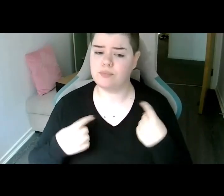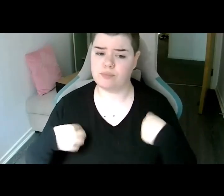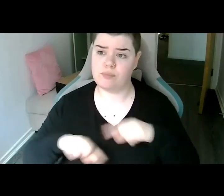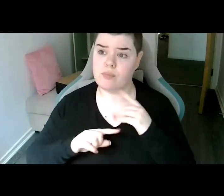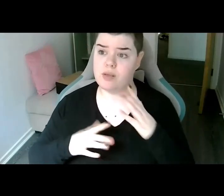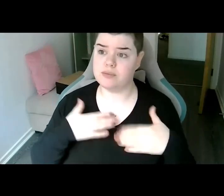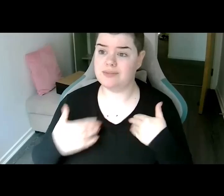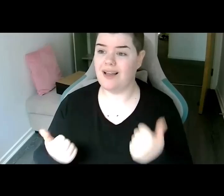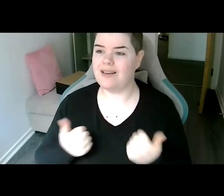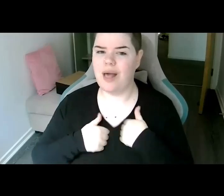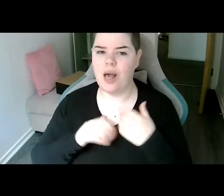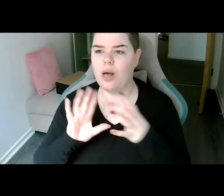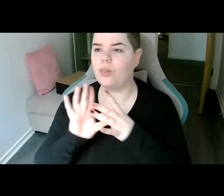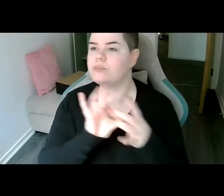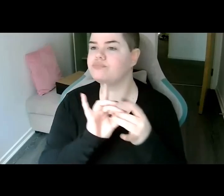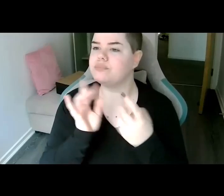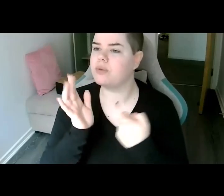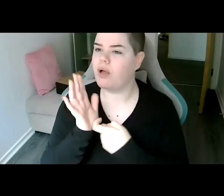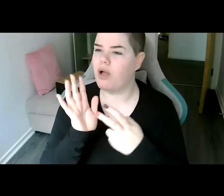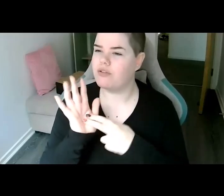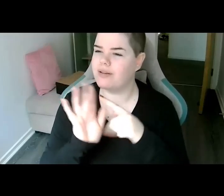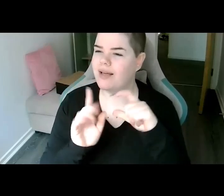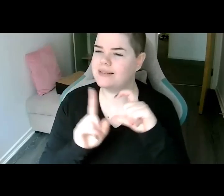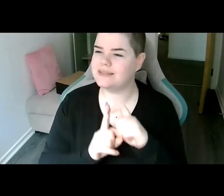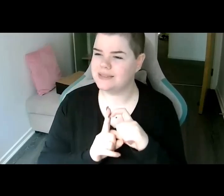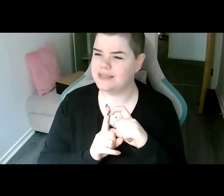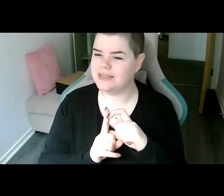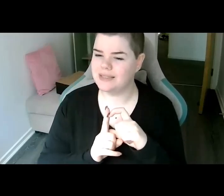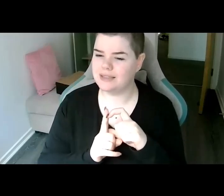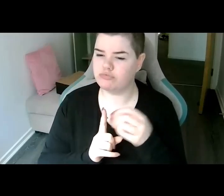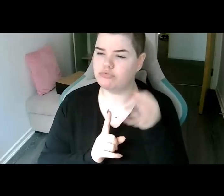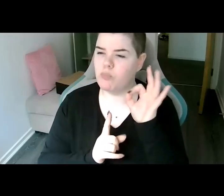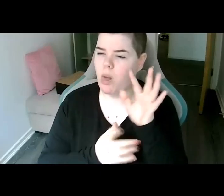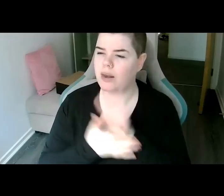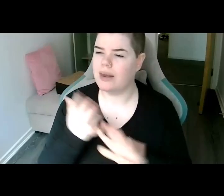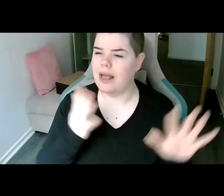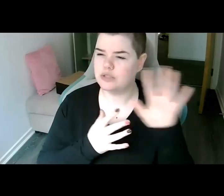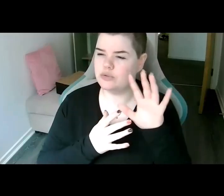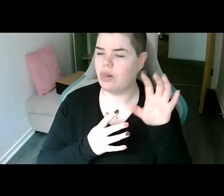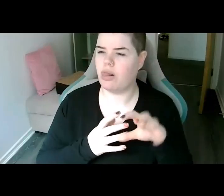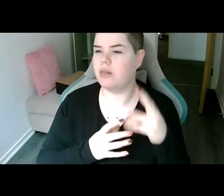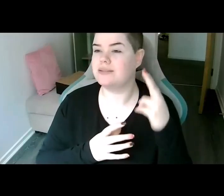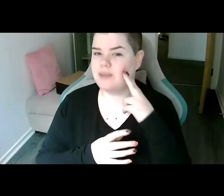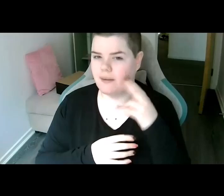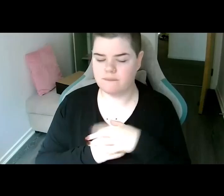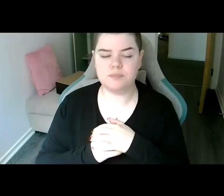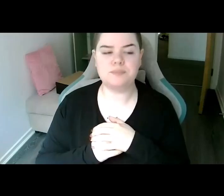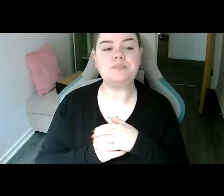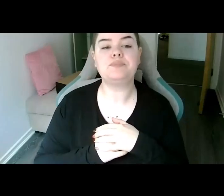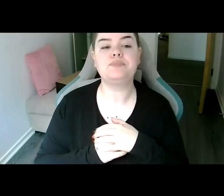We at SignHealth, partnered with the RNID, which is the Royal National Institute for deaf people, to